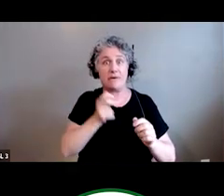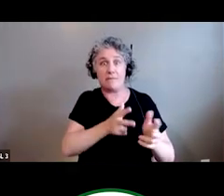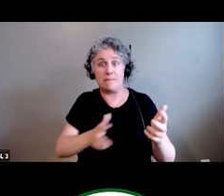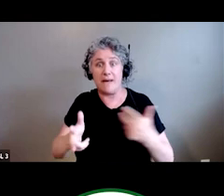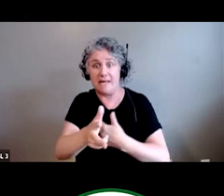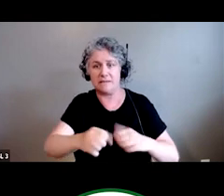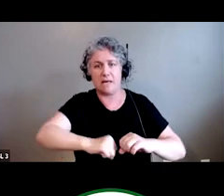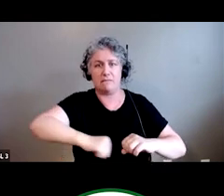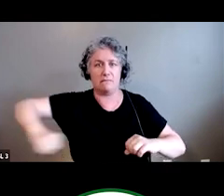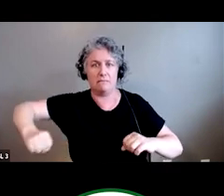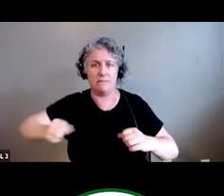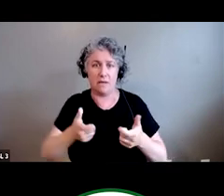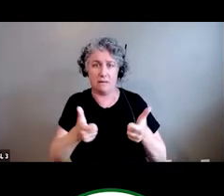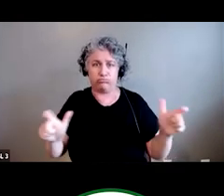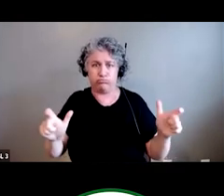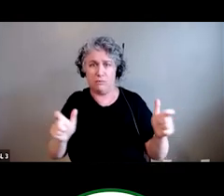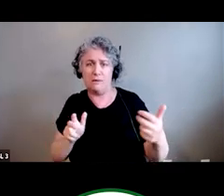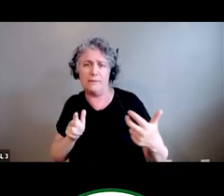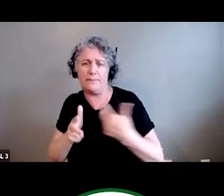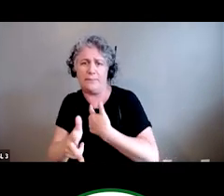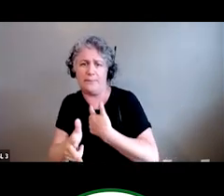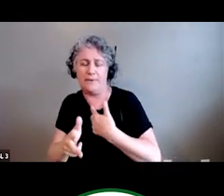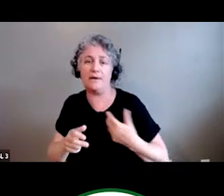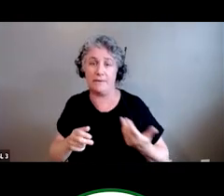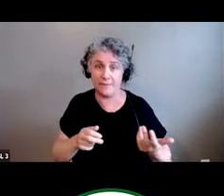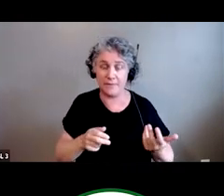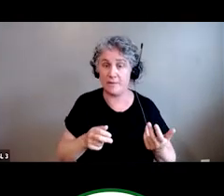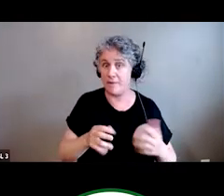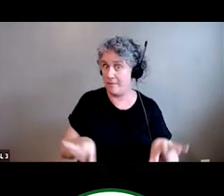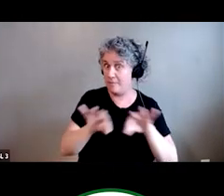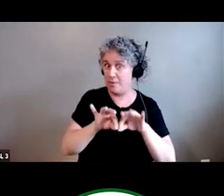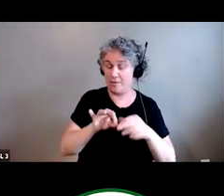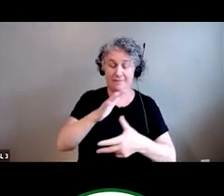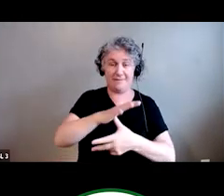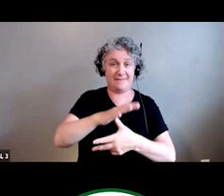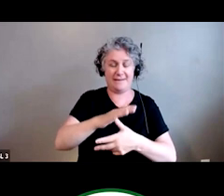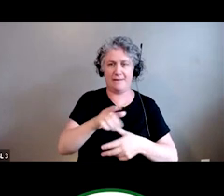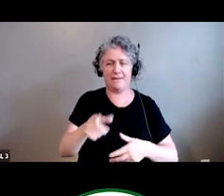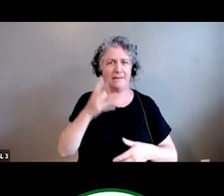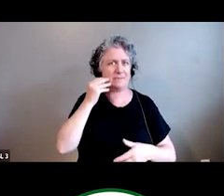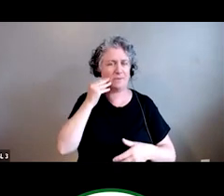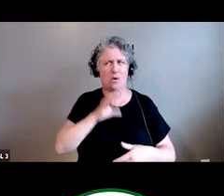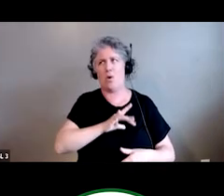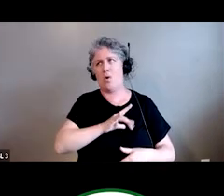the coastal environment of Haiti that all can access and enjoy together.